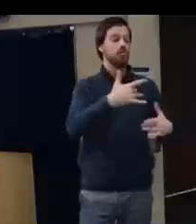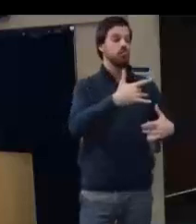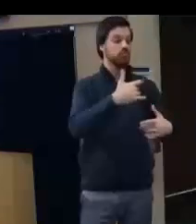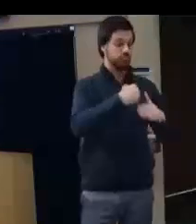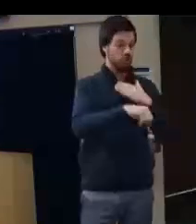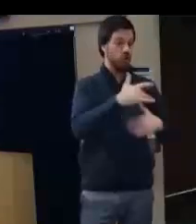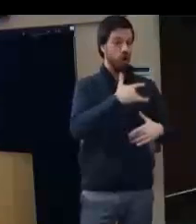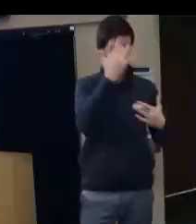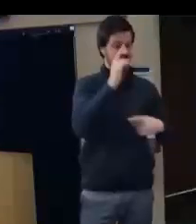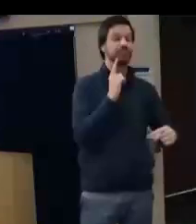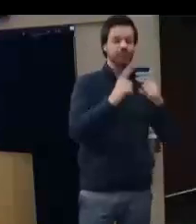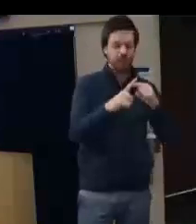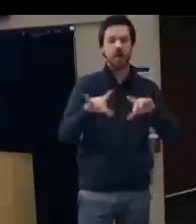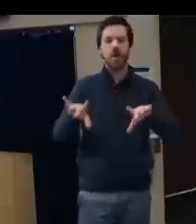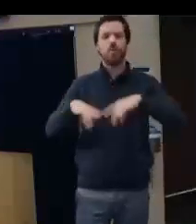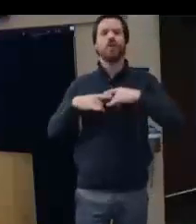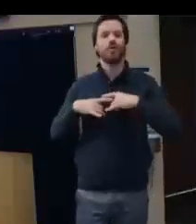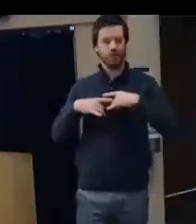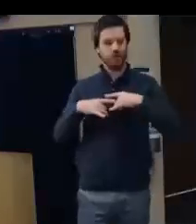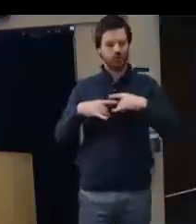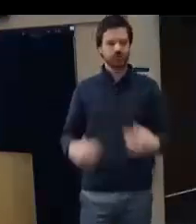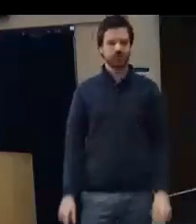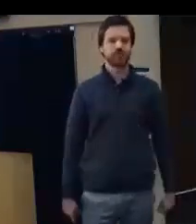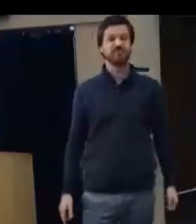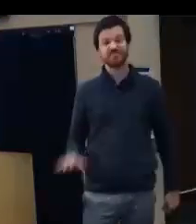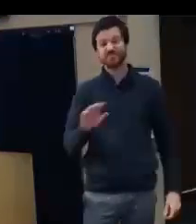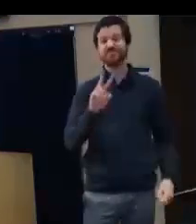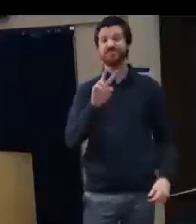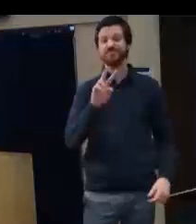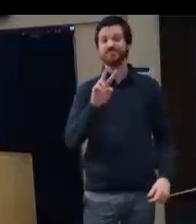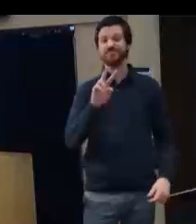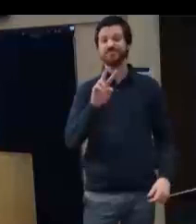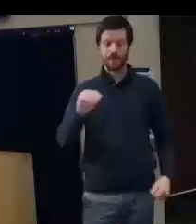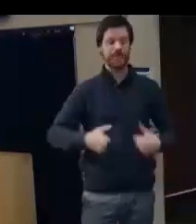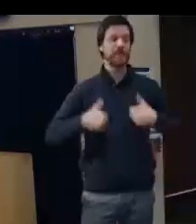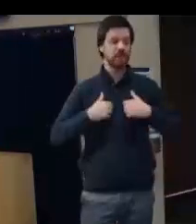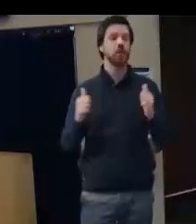are approximately 2 and a half million Americans living with congenital heart disease and about 1